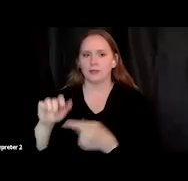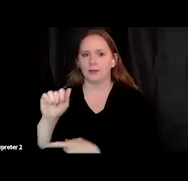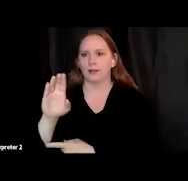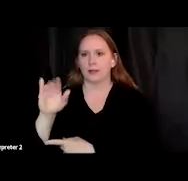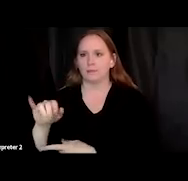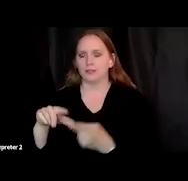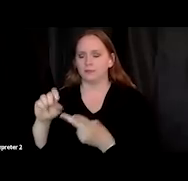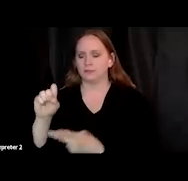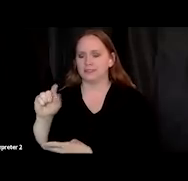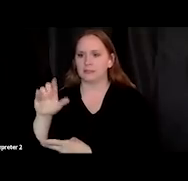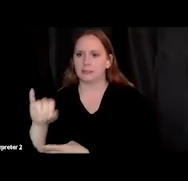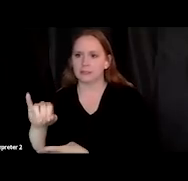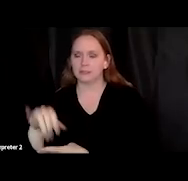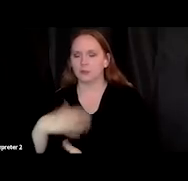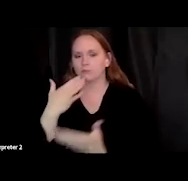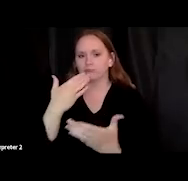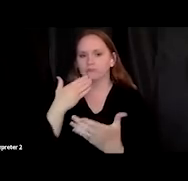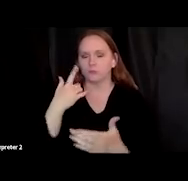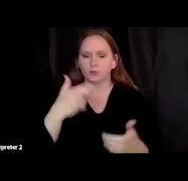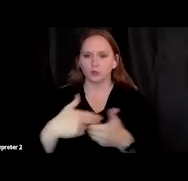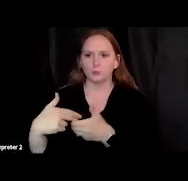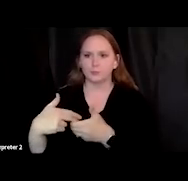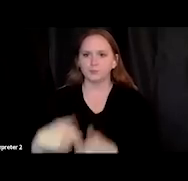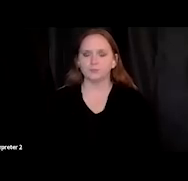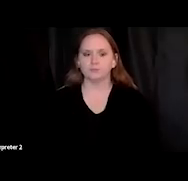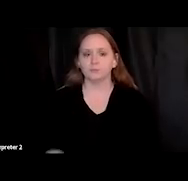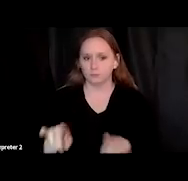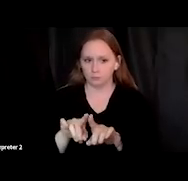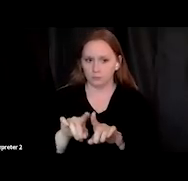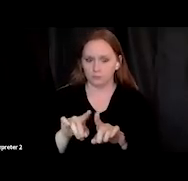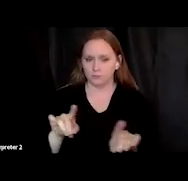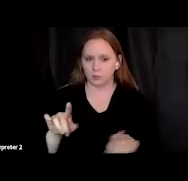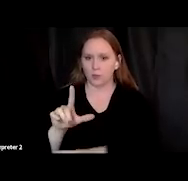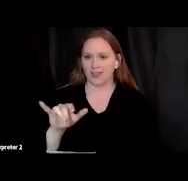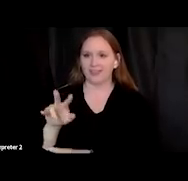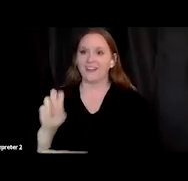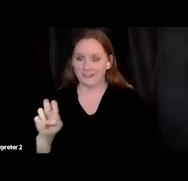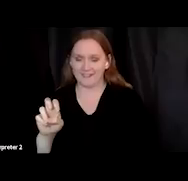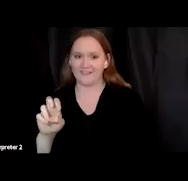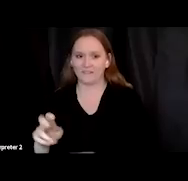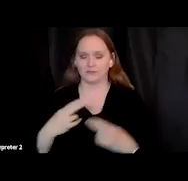So we thank them for joining us. We also have live human transcription today by Rhonda,